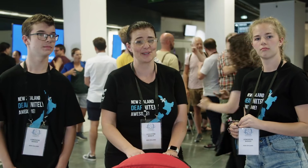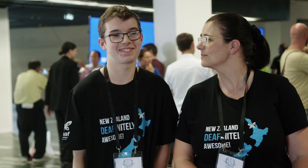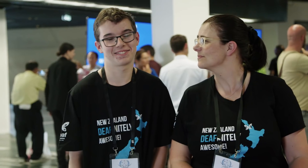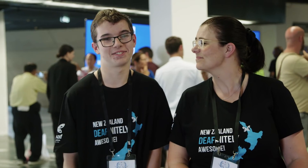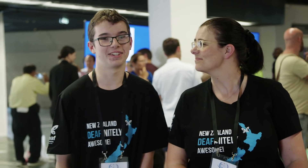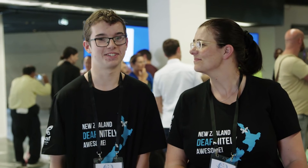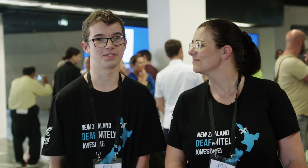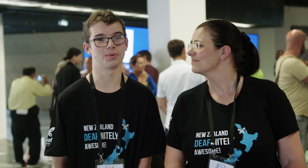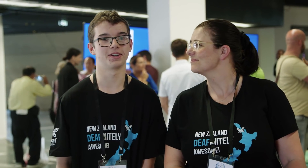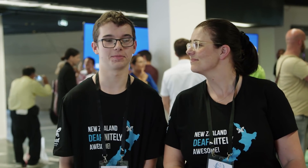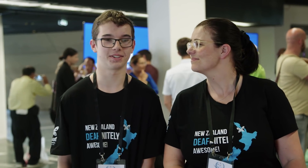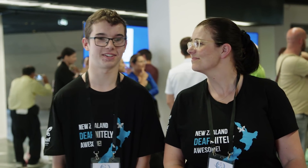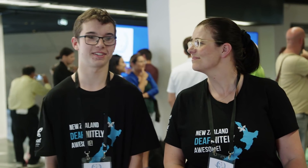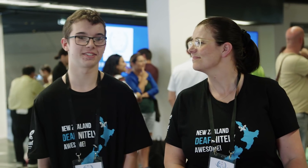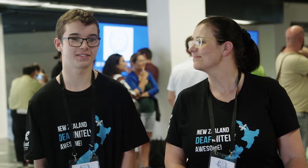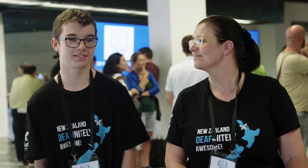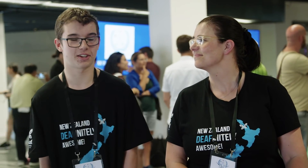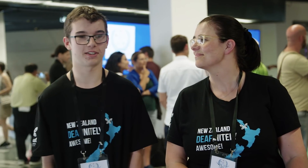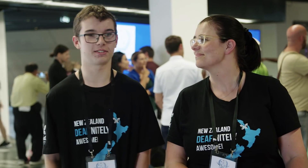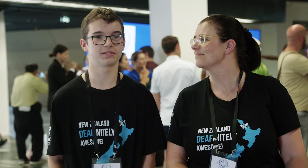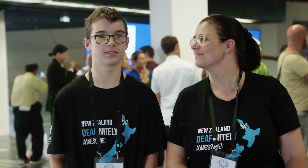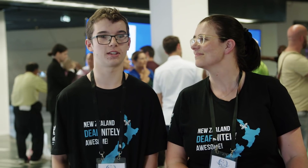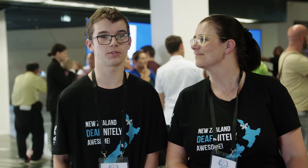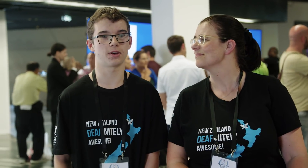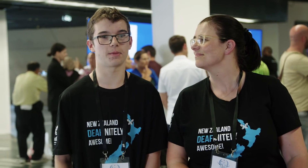And with all the support around us it's been huge, so, yeah, I think he'd be really gutted as well.